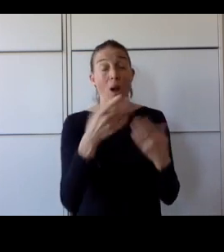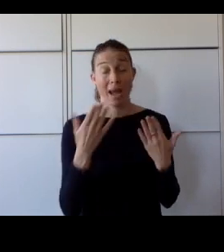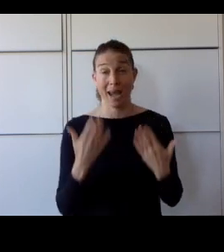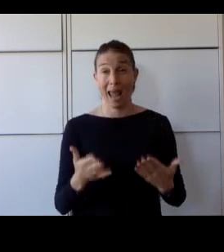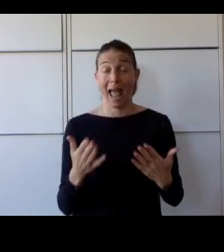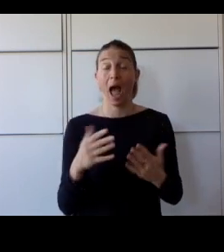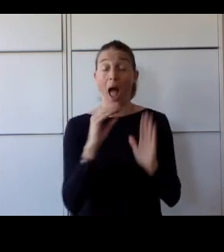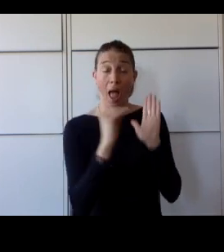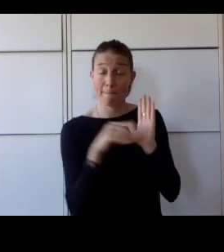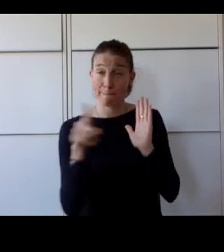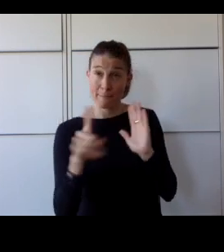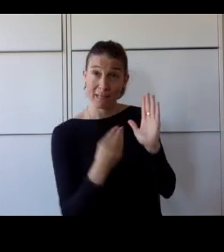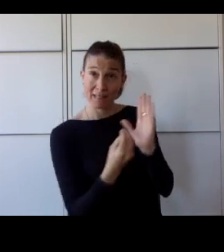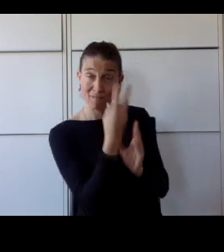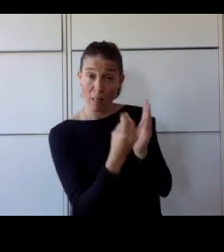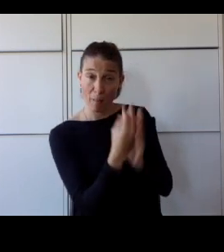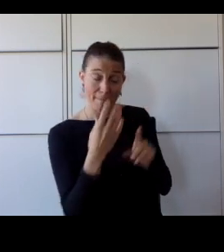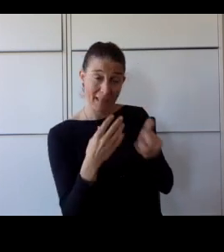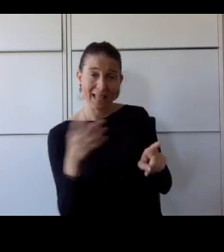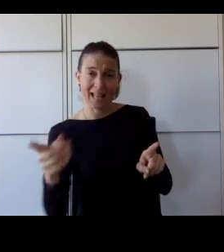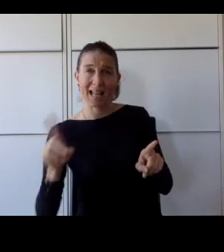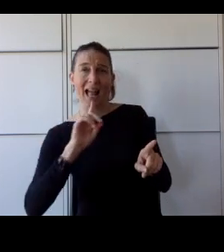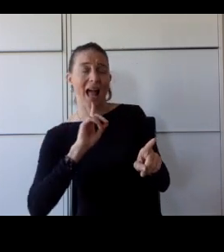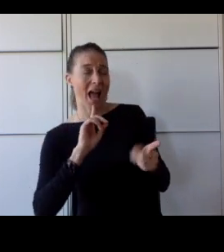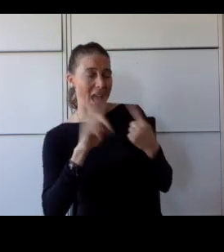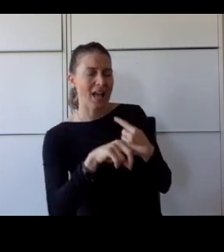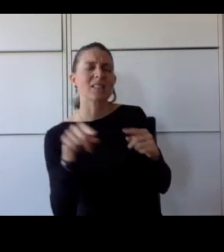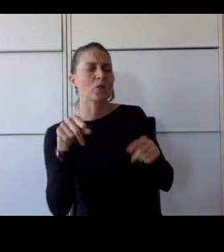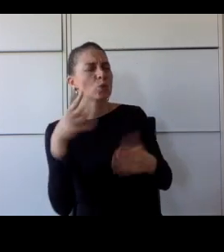The questioner says in the Netherlands they're planning to create